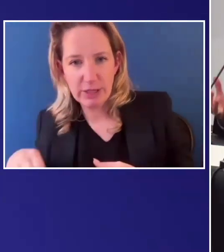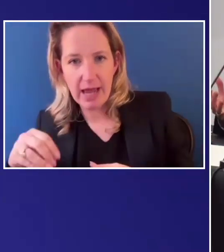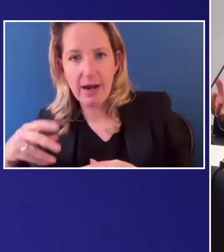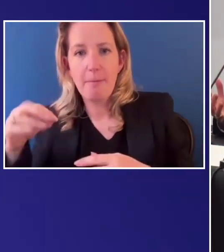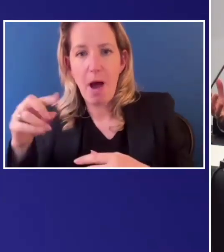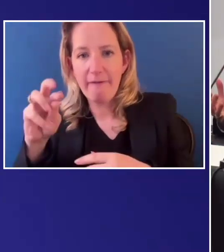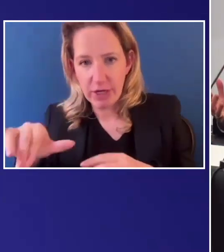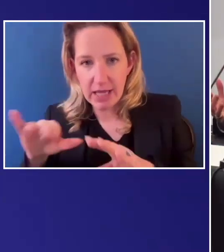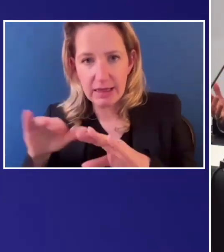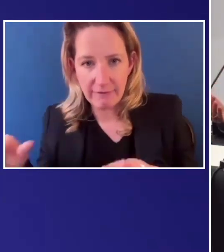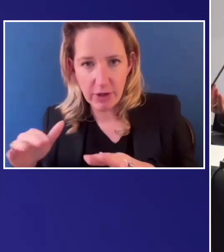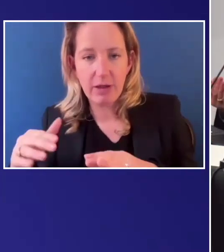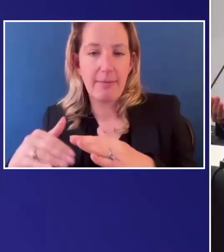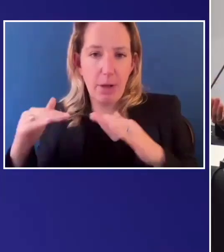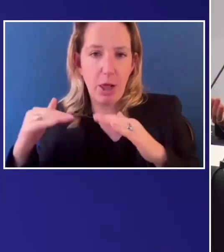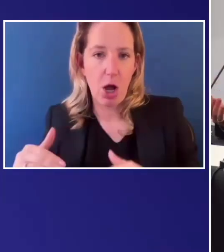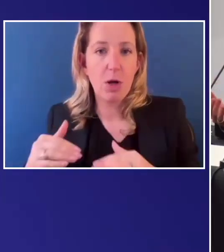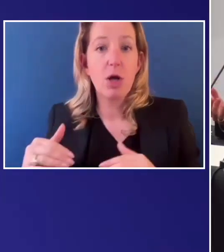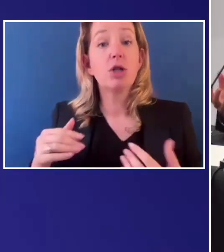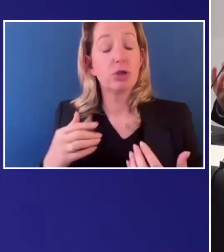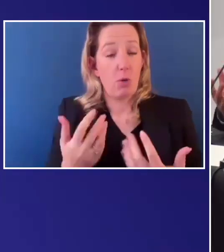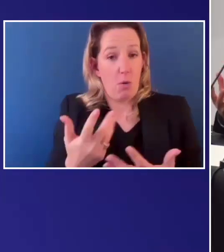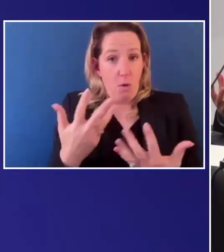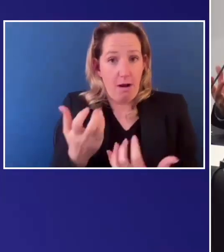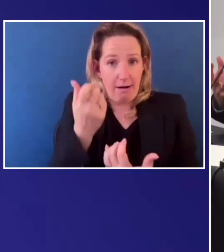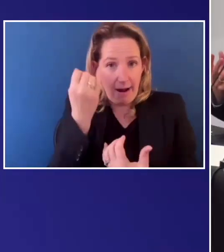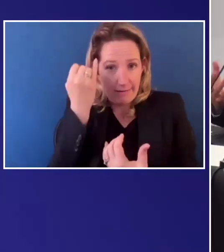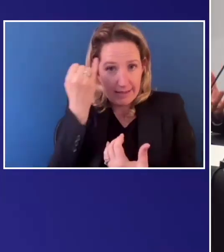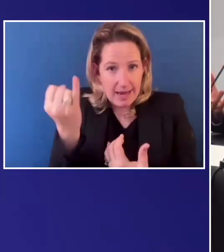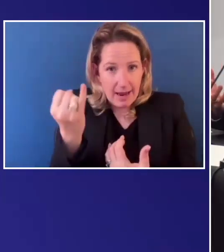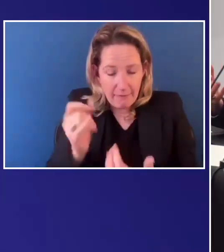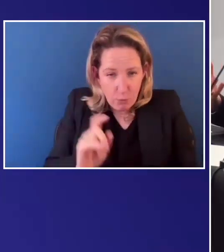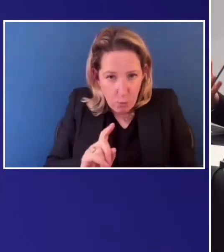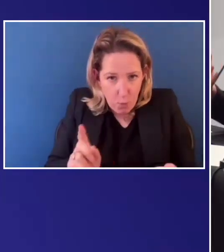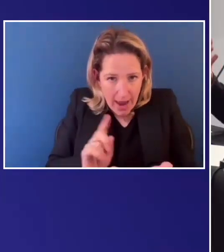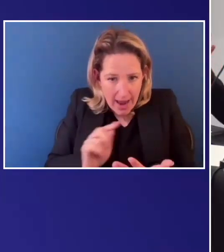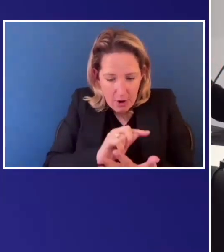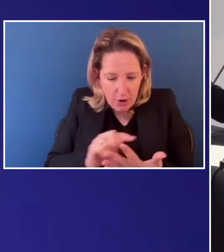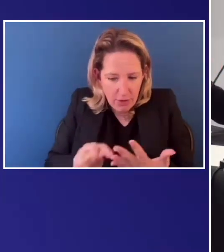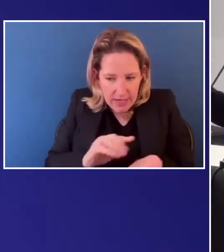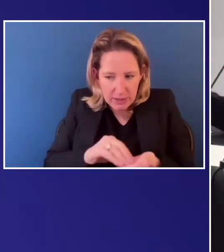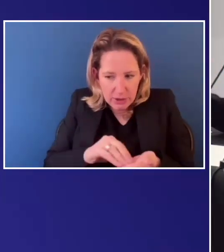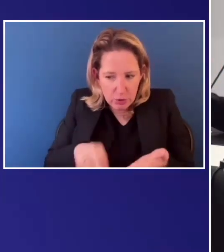students are when they're entering, so that we can understand what the lift is